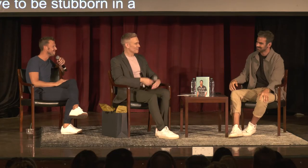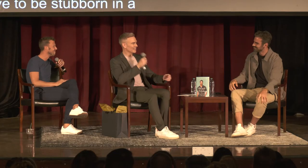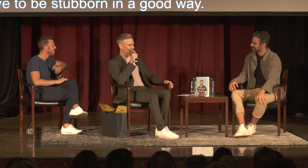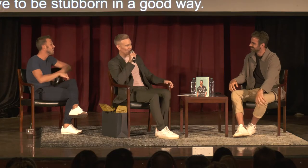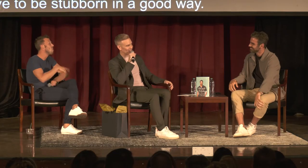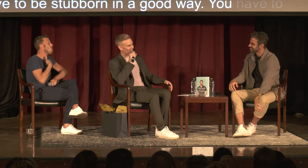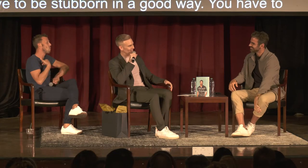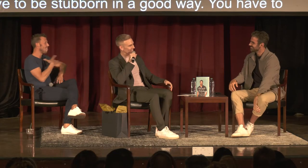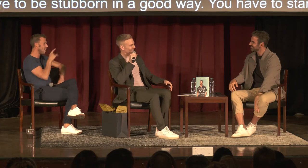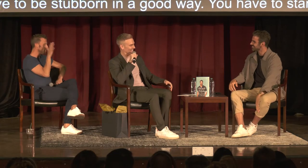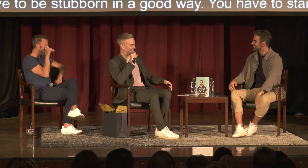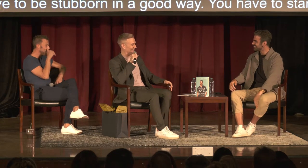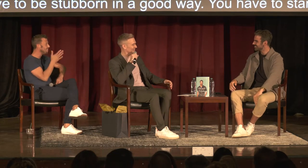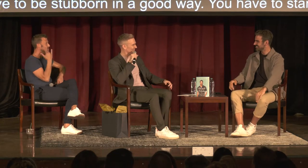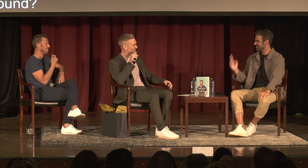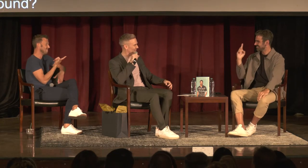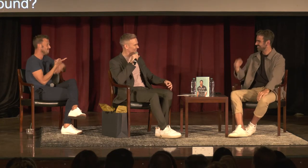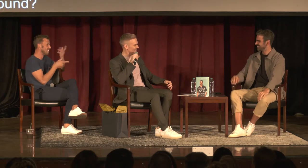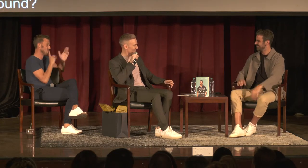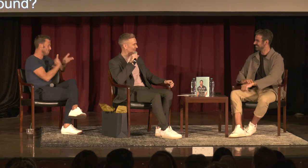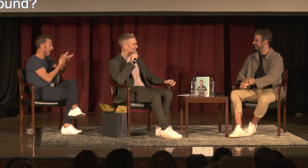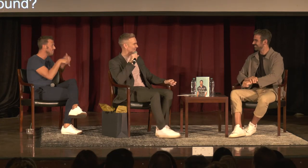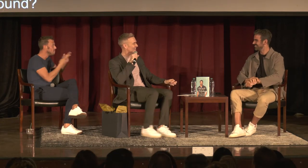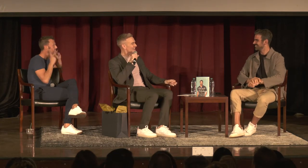We like that you're stubborn because it's got you to this place. It's incredible.